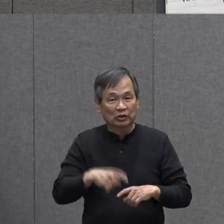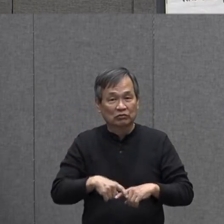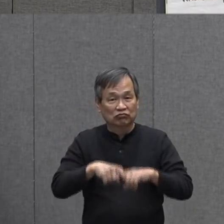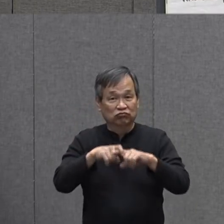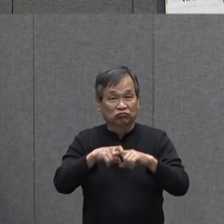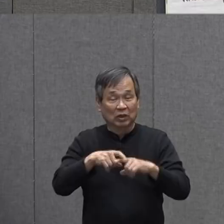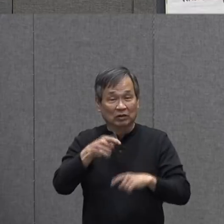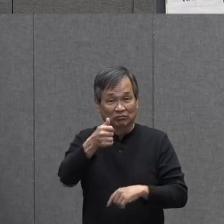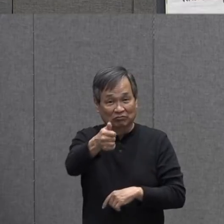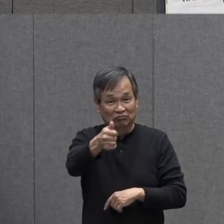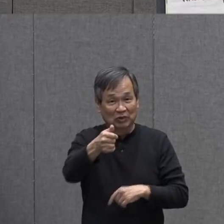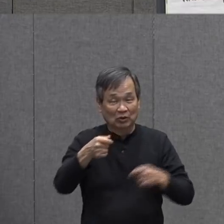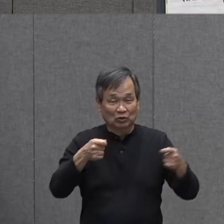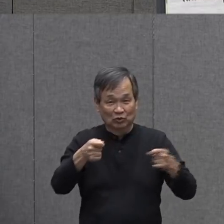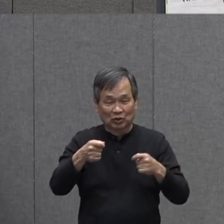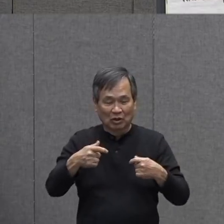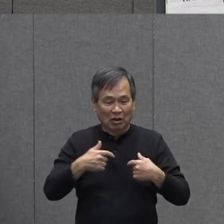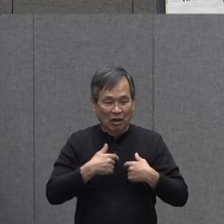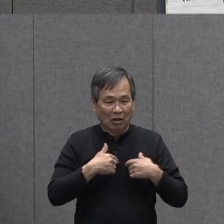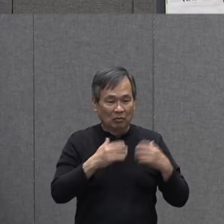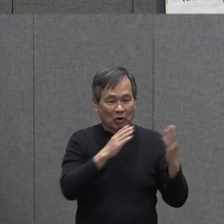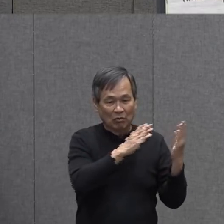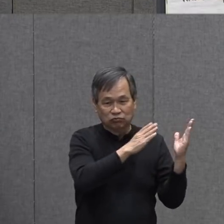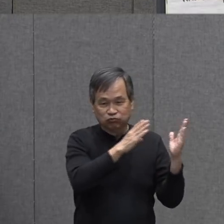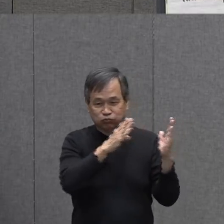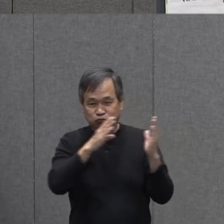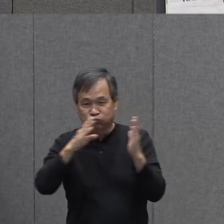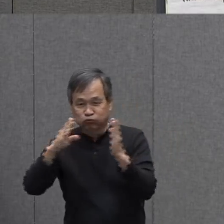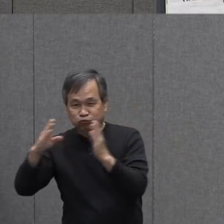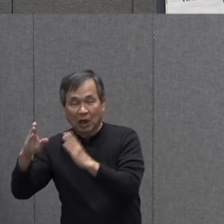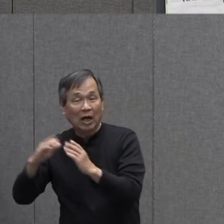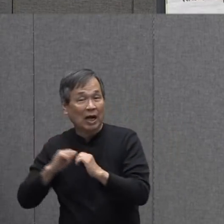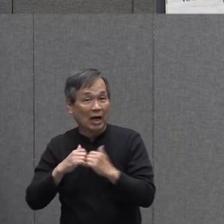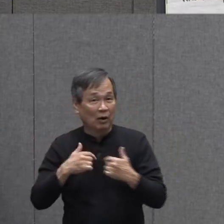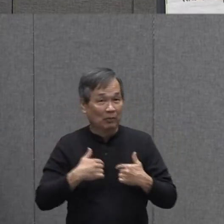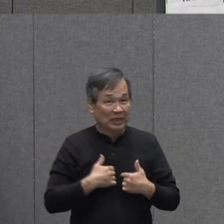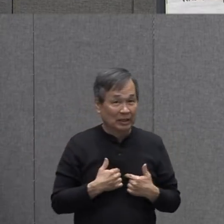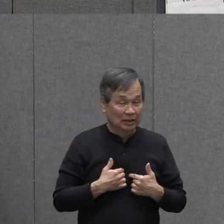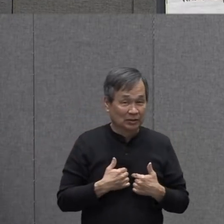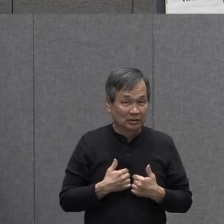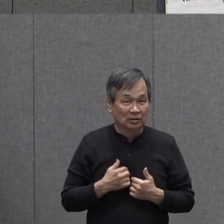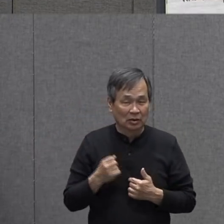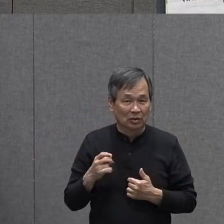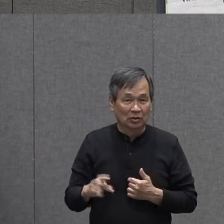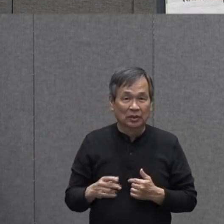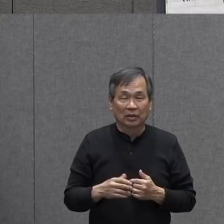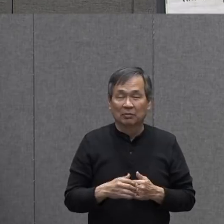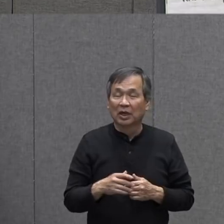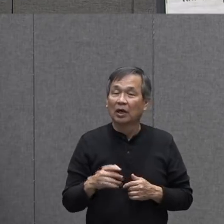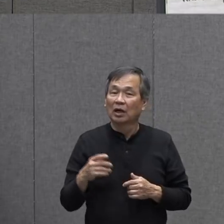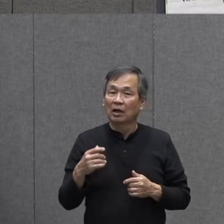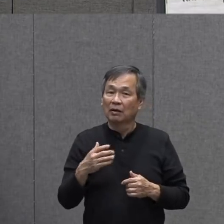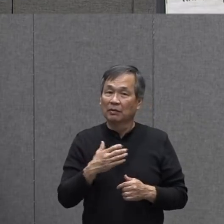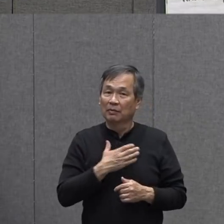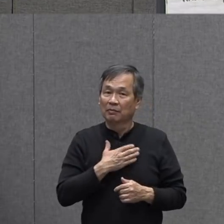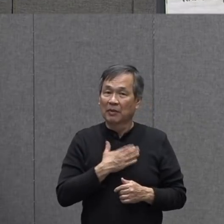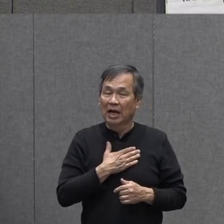Reminder, I'm just going through and thinking through it how I would approach it. So I'm giving you what I call the teacher talk